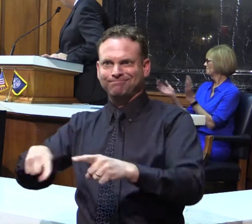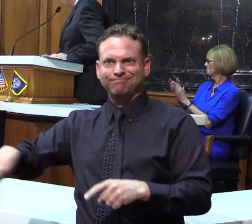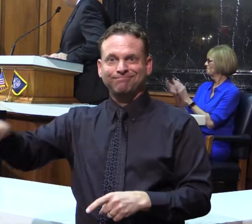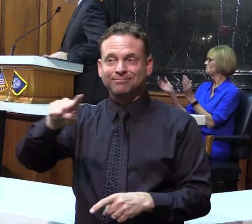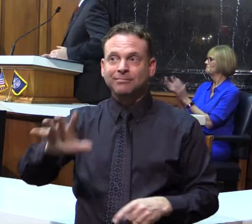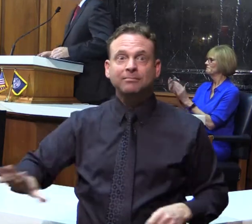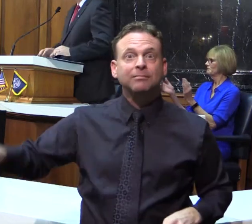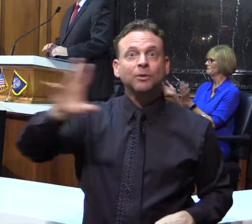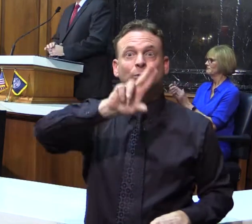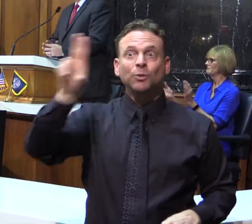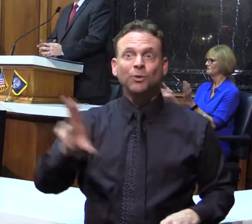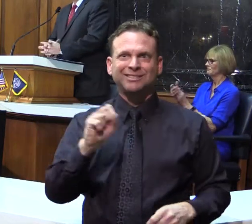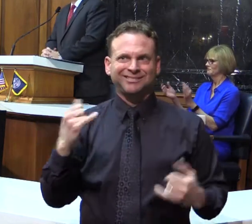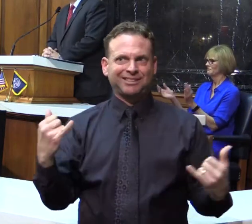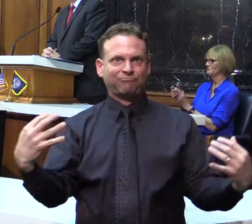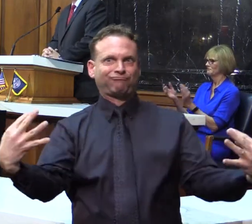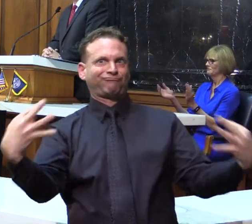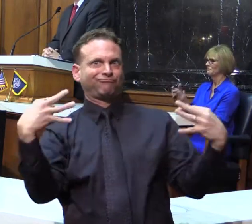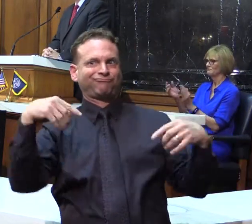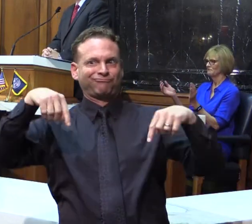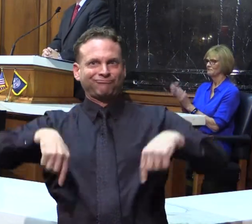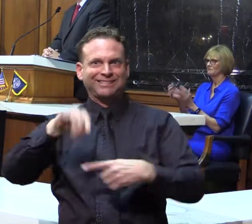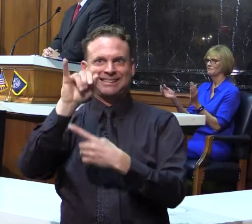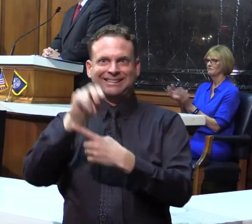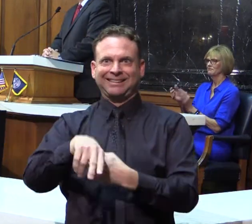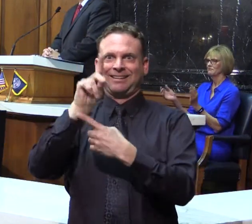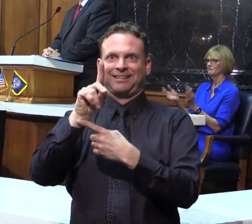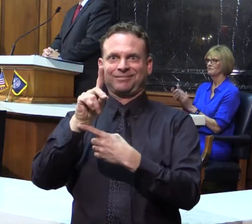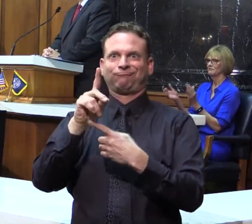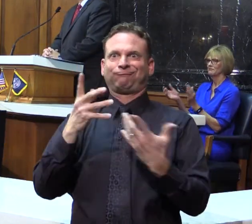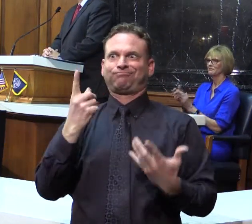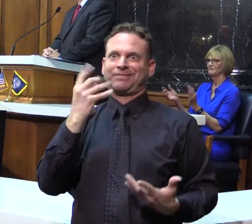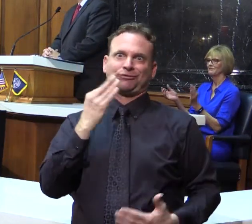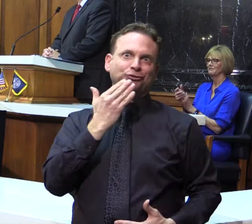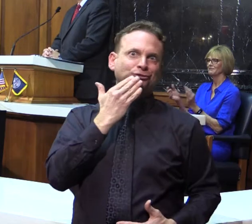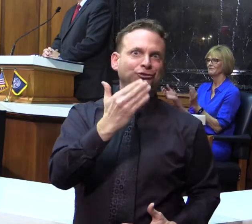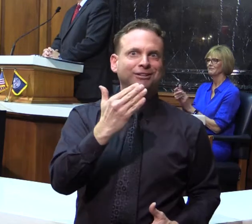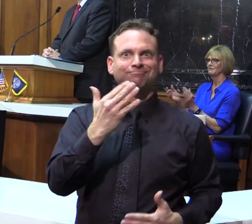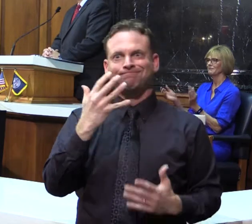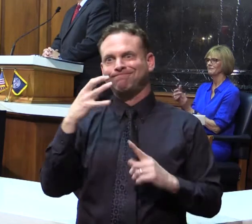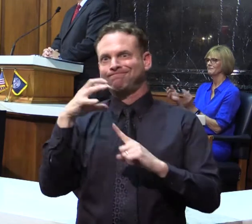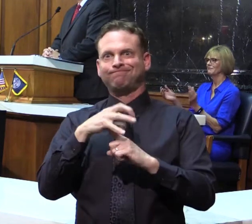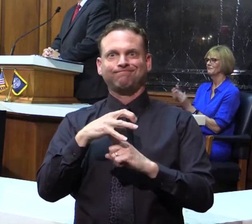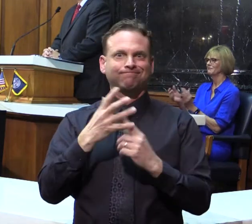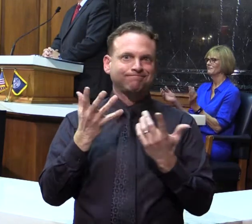Thank you!